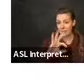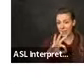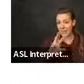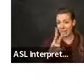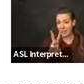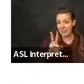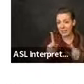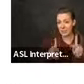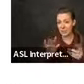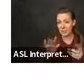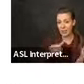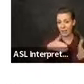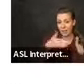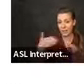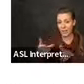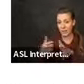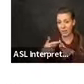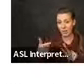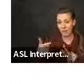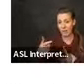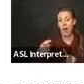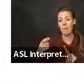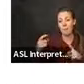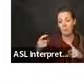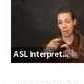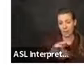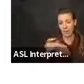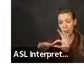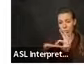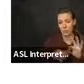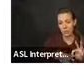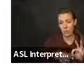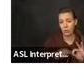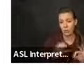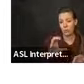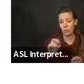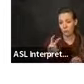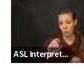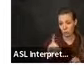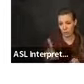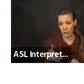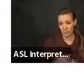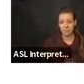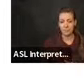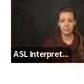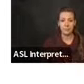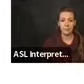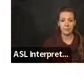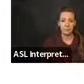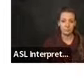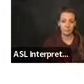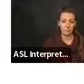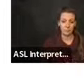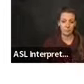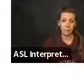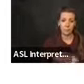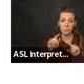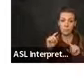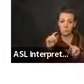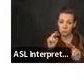passed away from Copa 19 Complications looking at our testing trends.